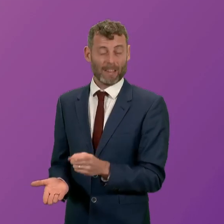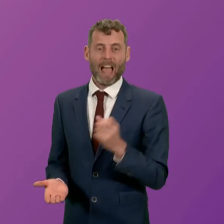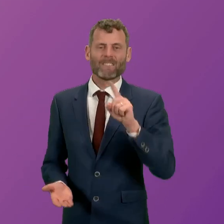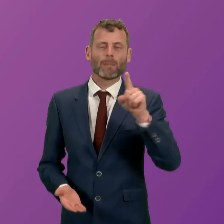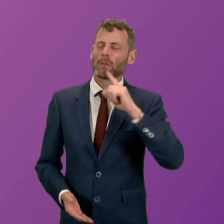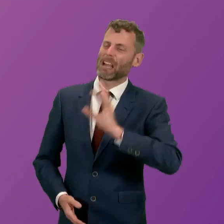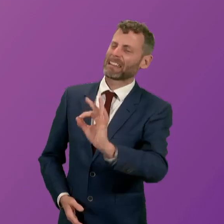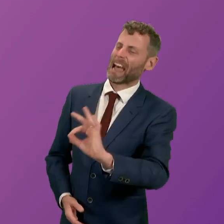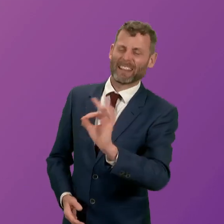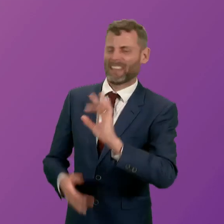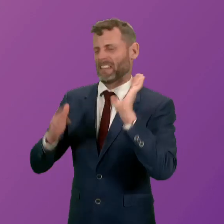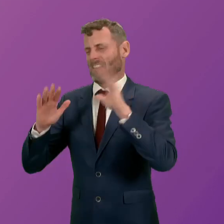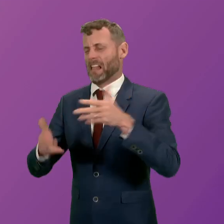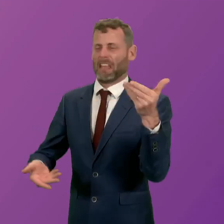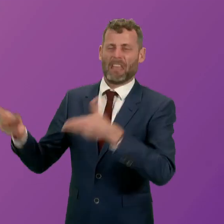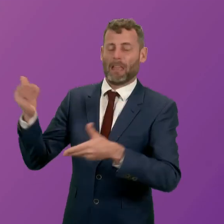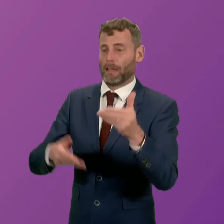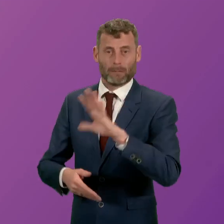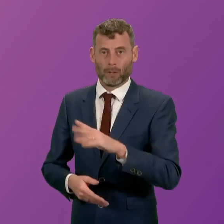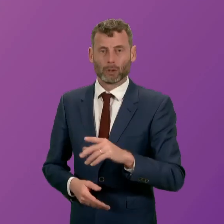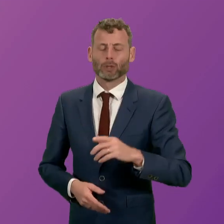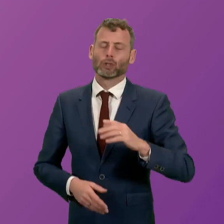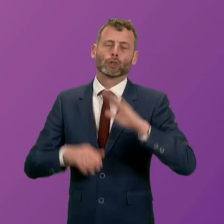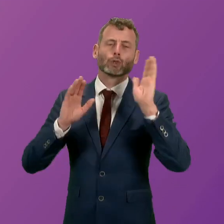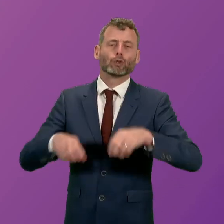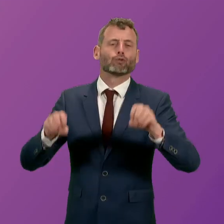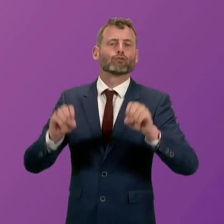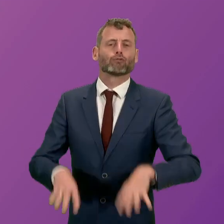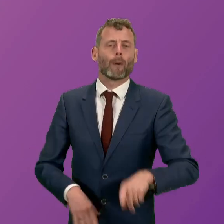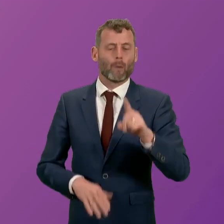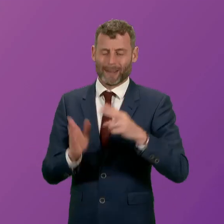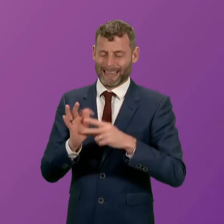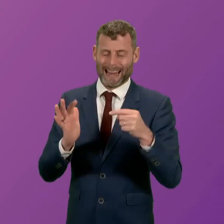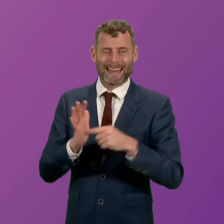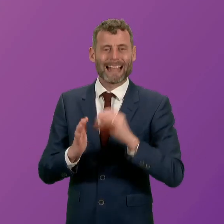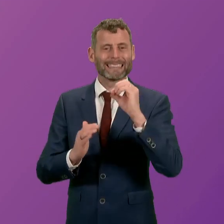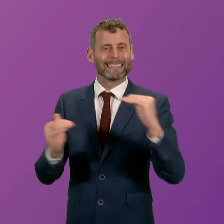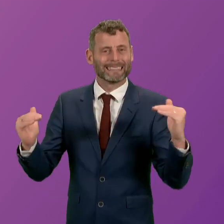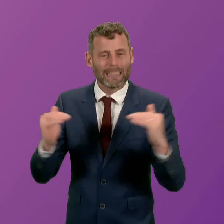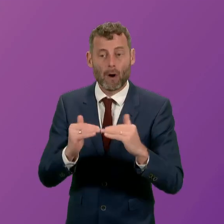net zero and a just transition from the likes of Farage and even from Tony Blair. Does the